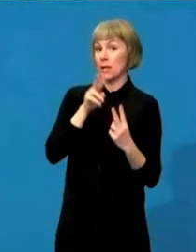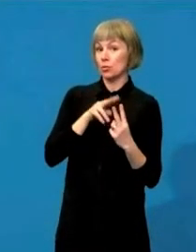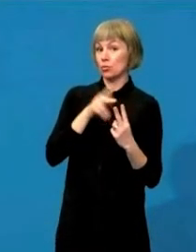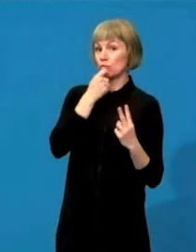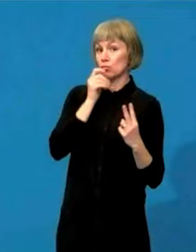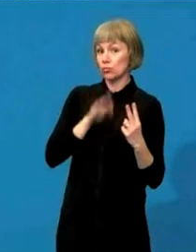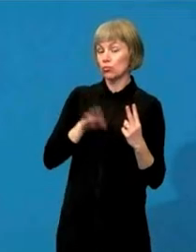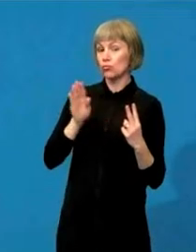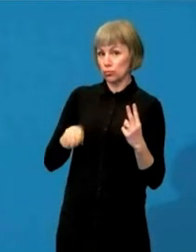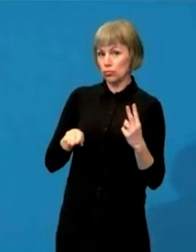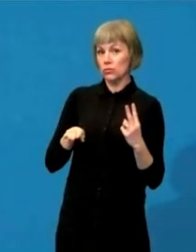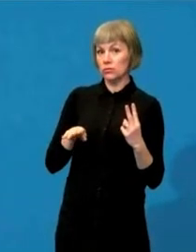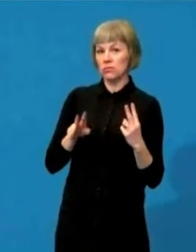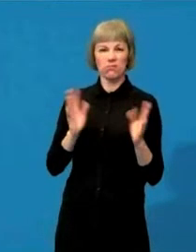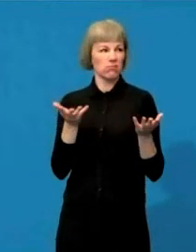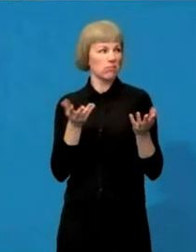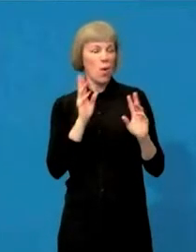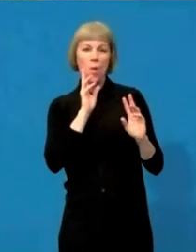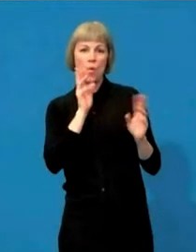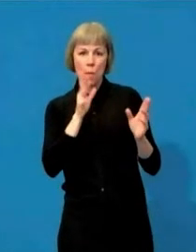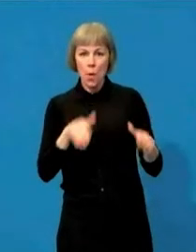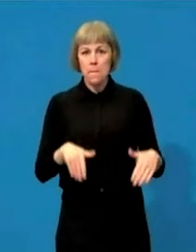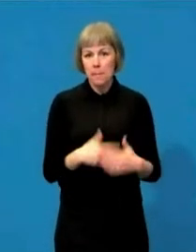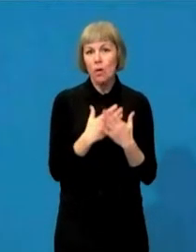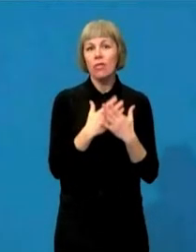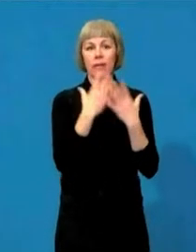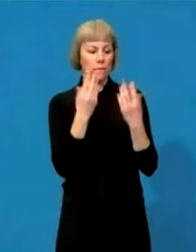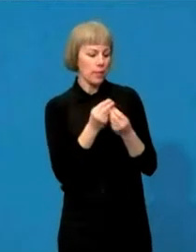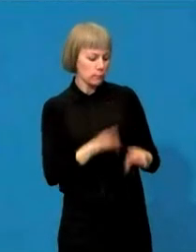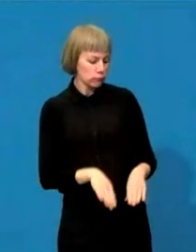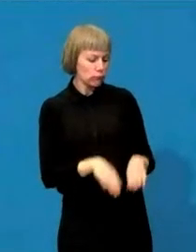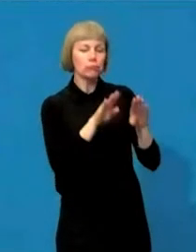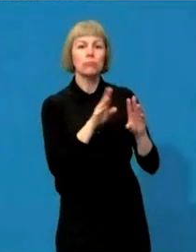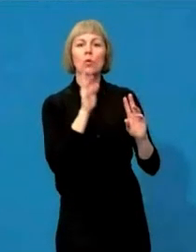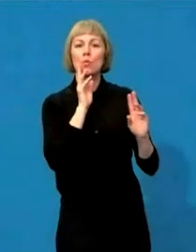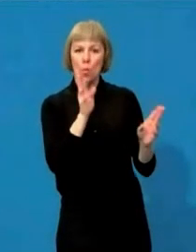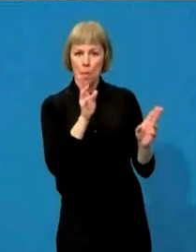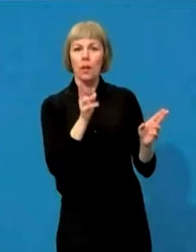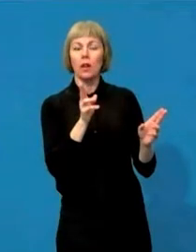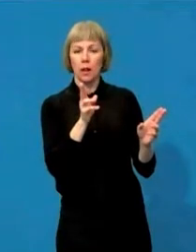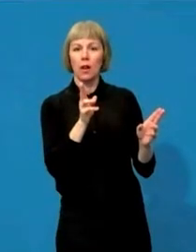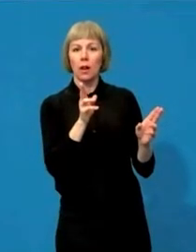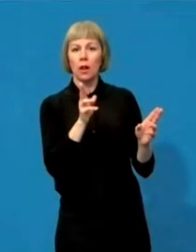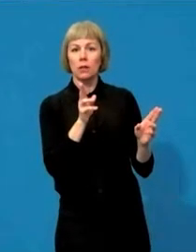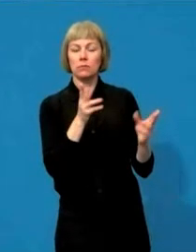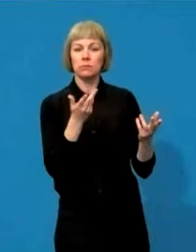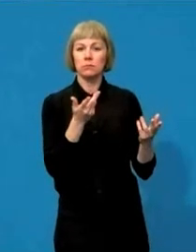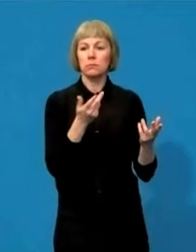They had normal birth and you know, the normal growth of any young human being that we bring into the world.